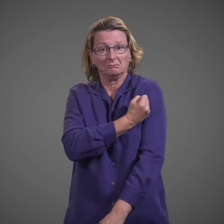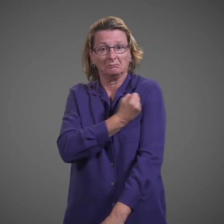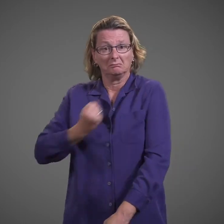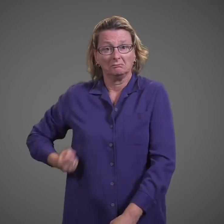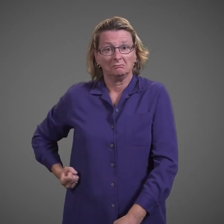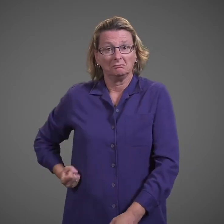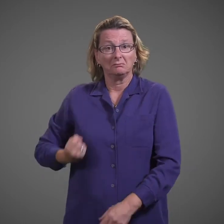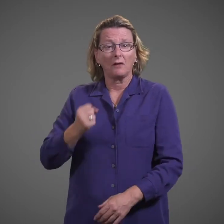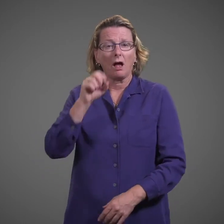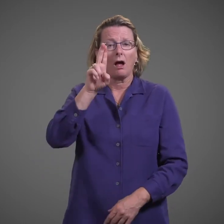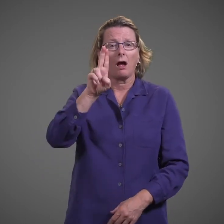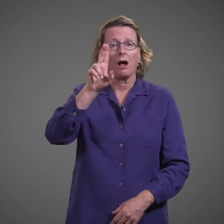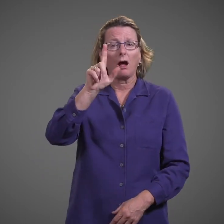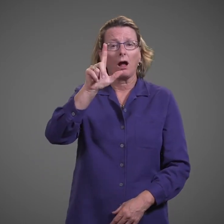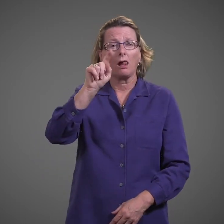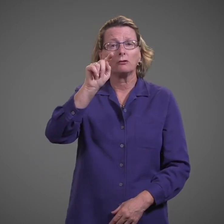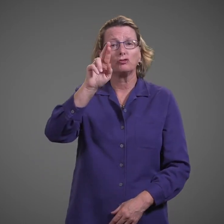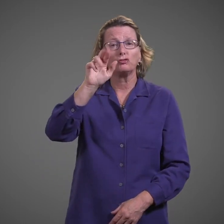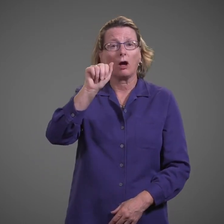Ultrasound imaging is another possibility.